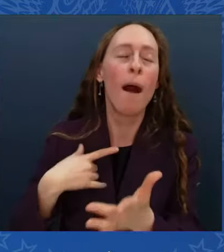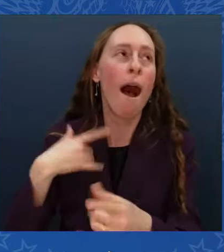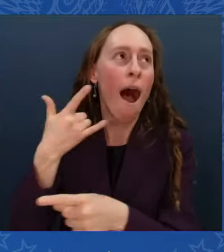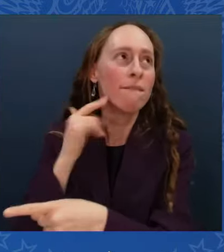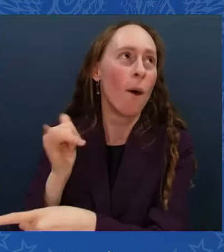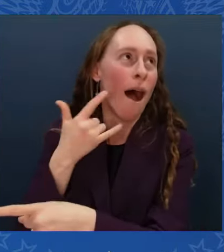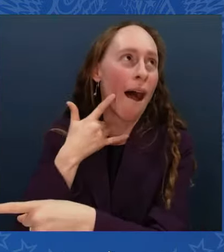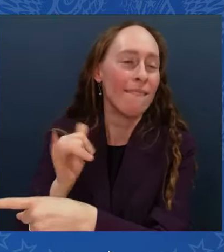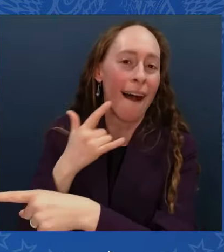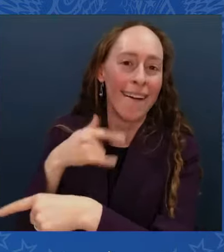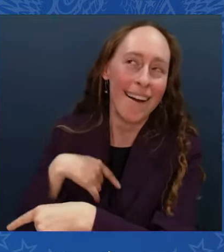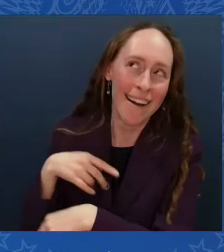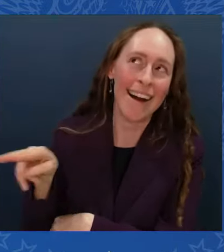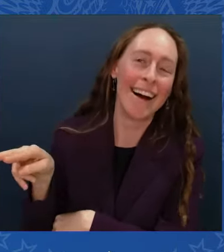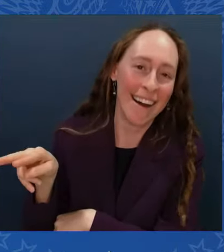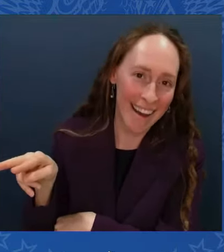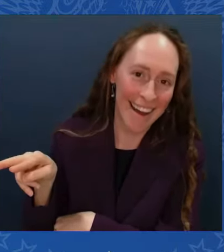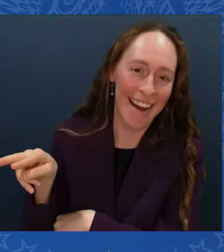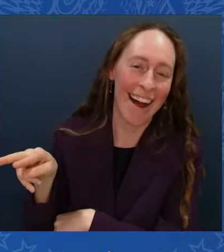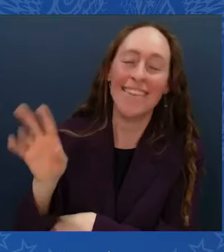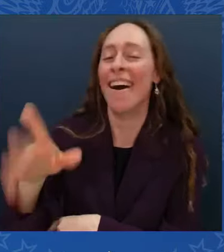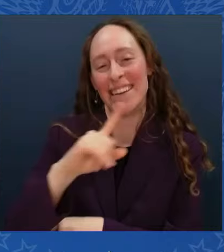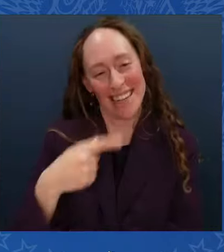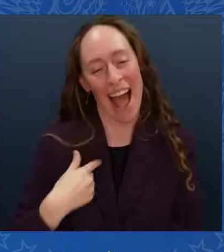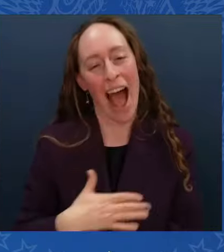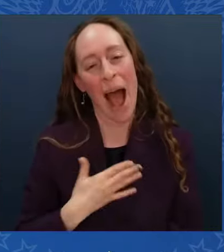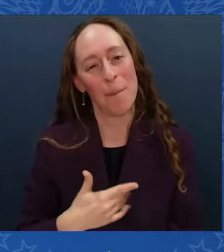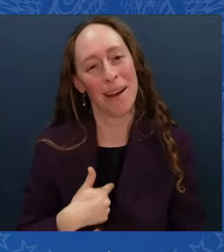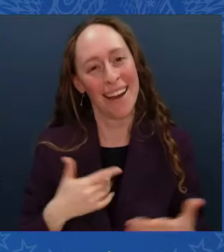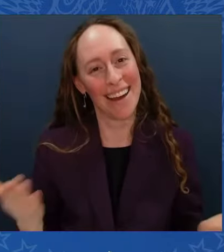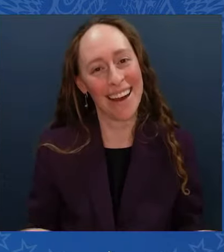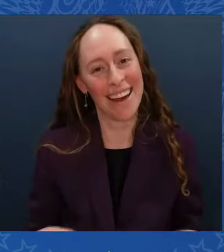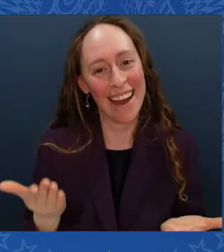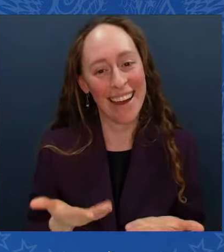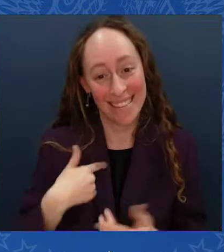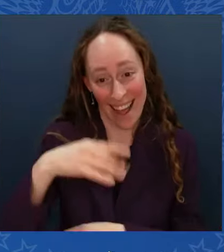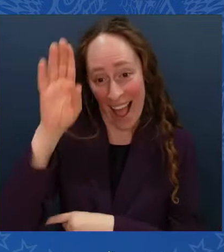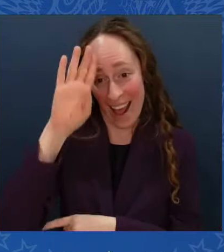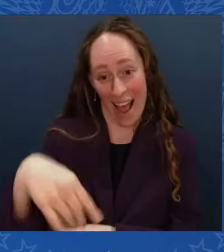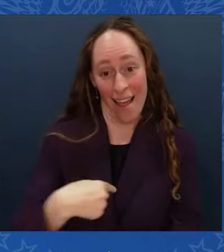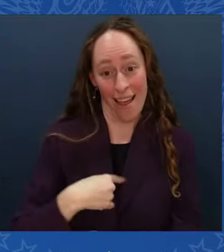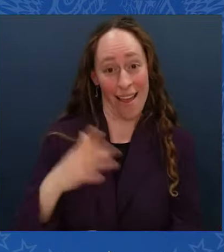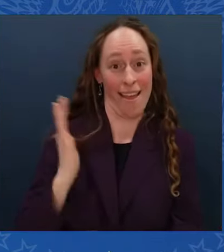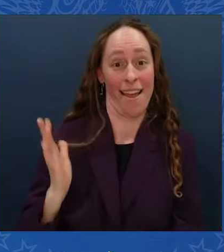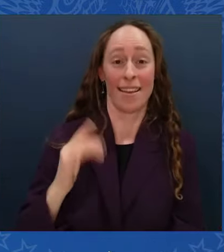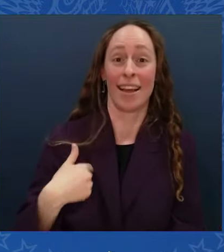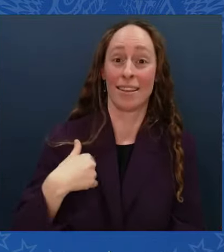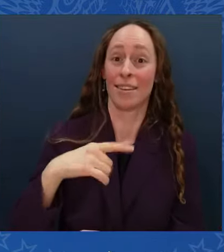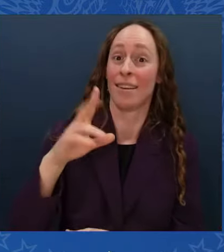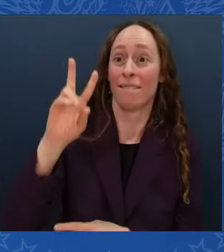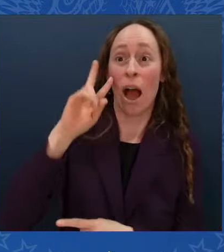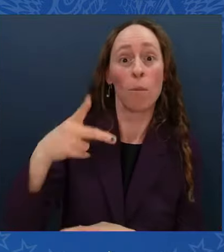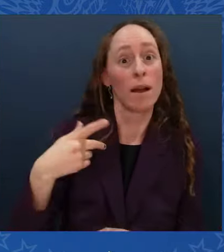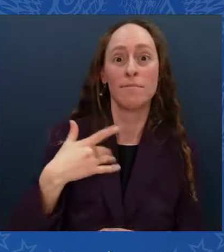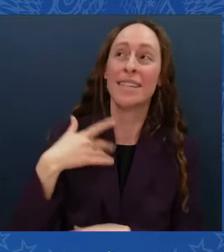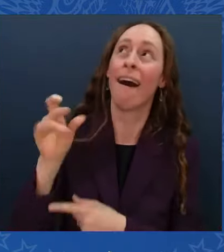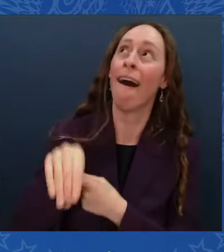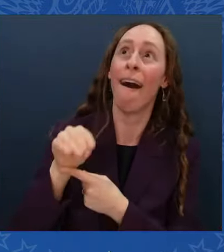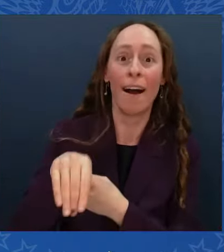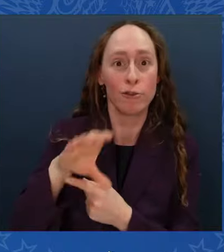When I was vice president, all I heard about was Chicago, you know? But I'm making -- trying to make sure they hear about Delaware, but it ain't working yet.